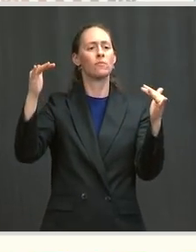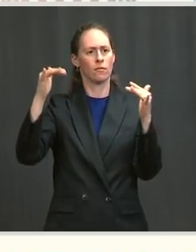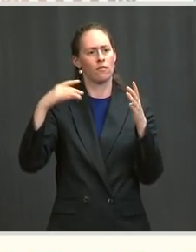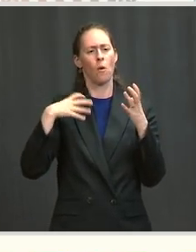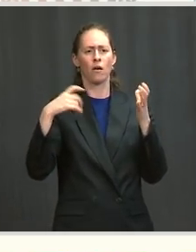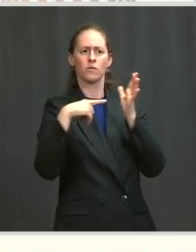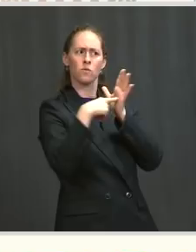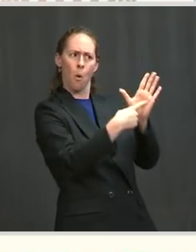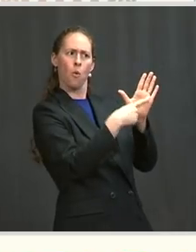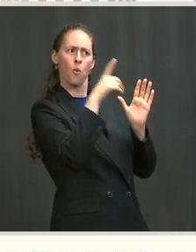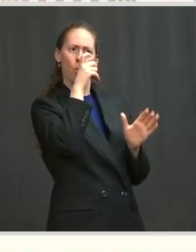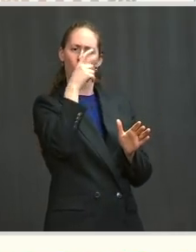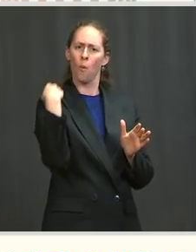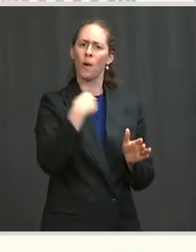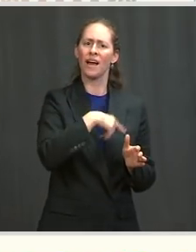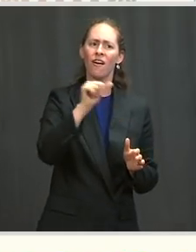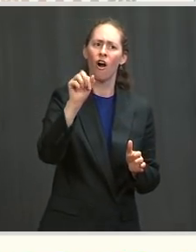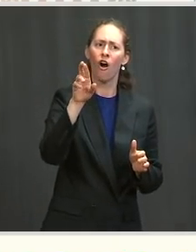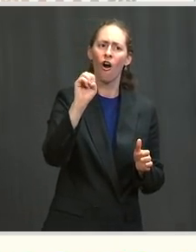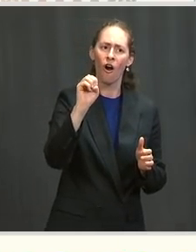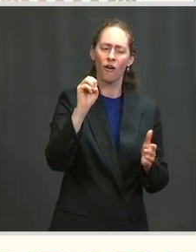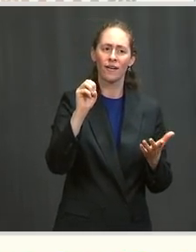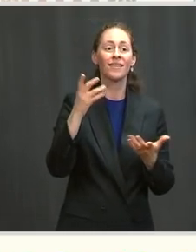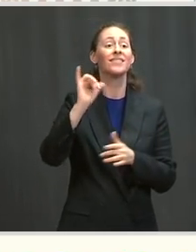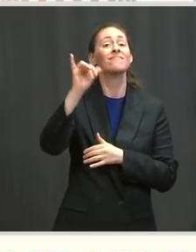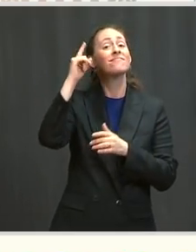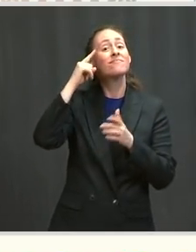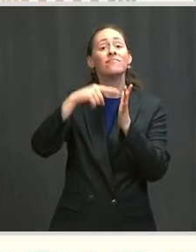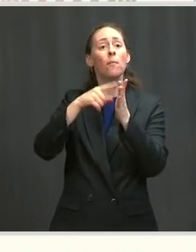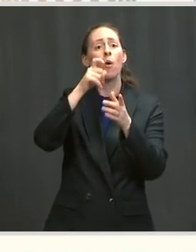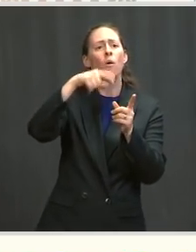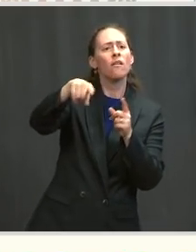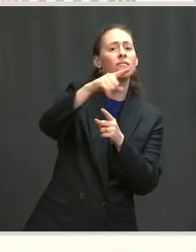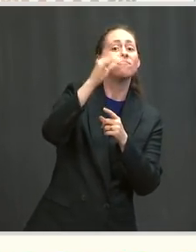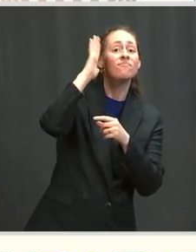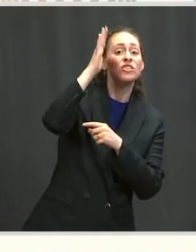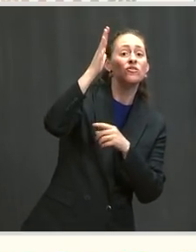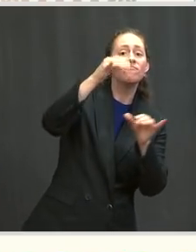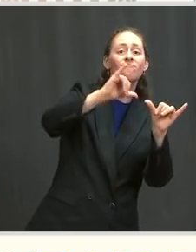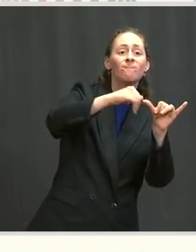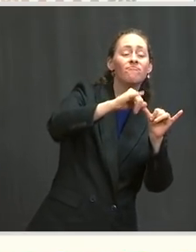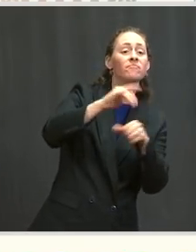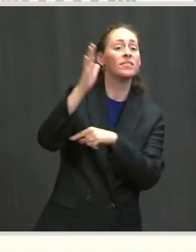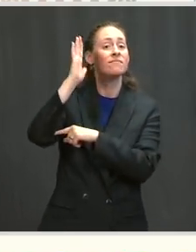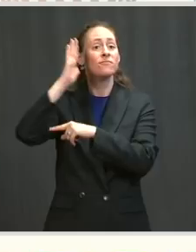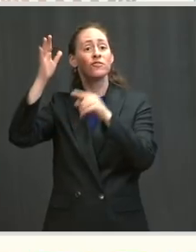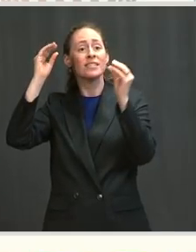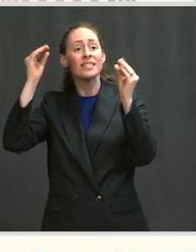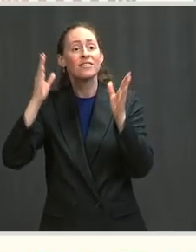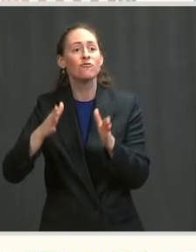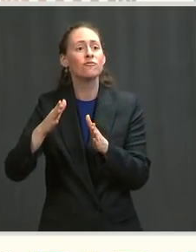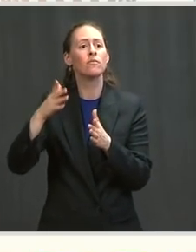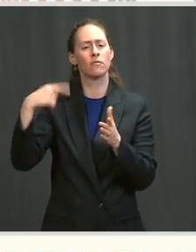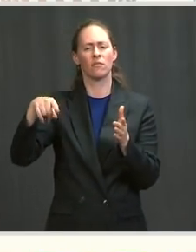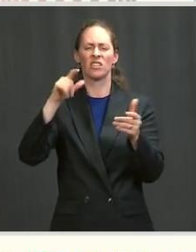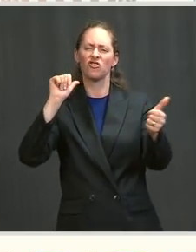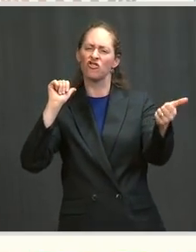We are future software engineers, teachers, elected officials and change makers. These are the stories we tell.